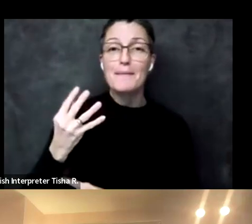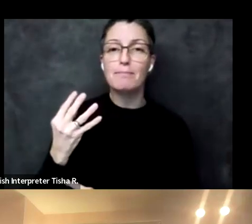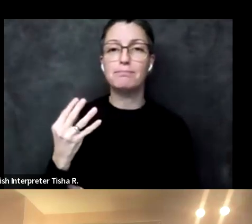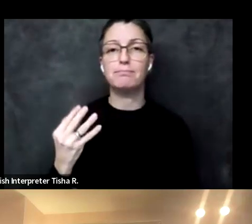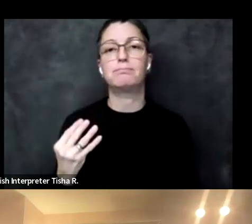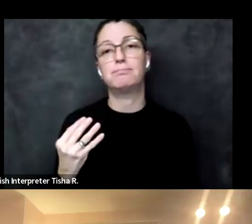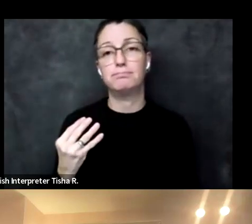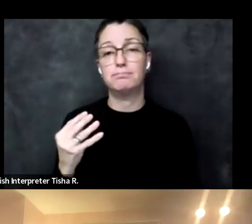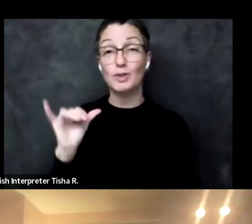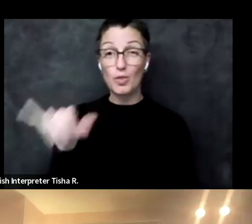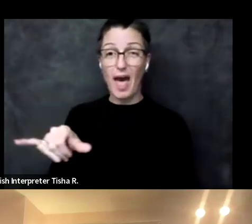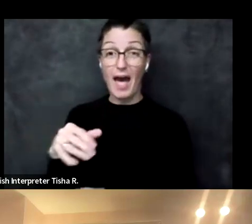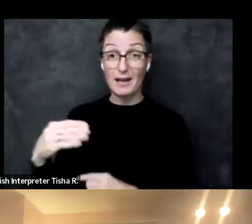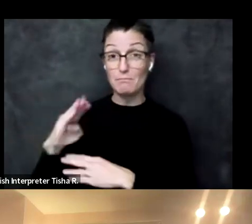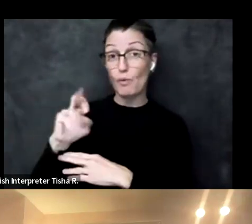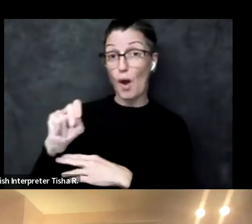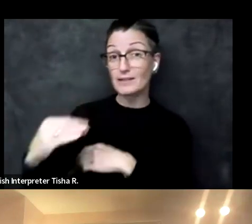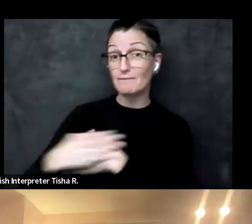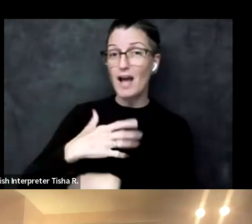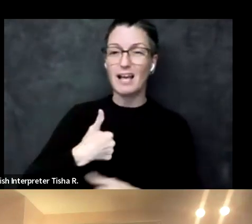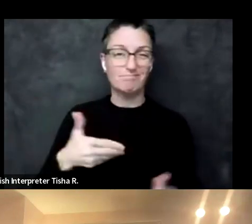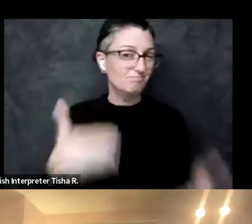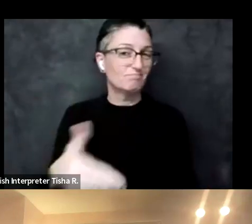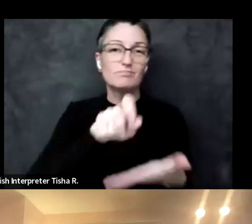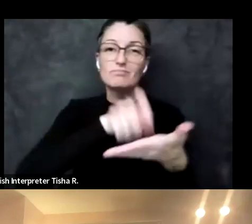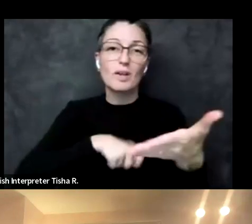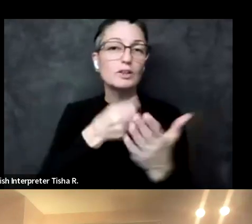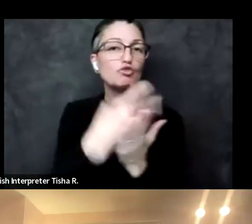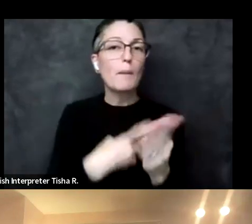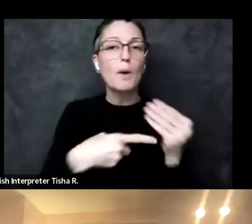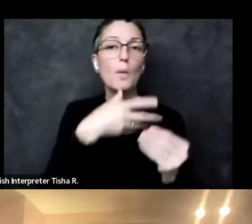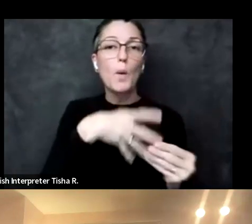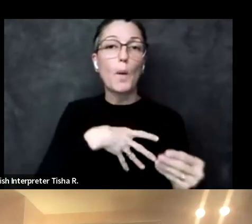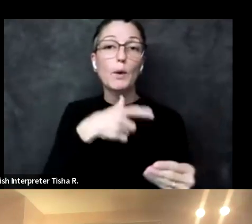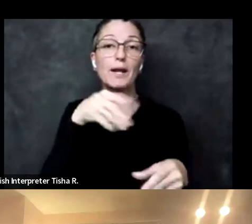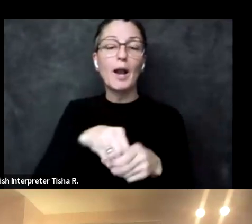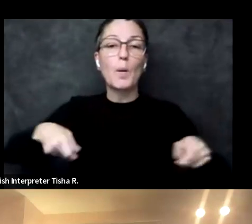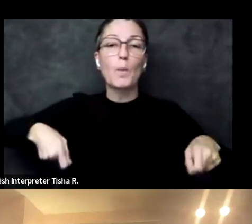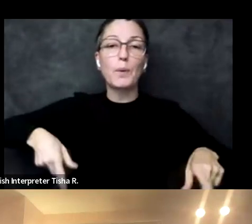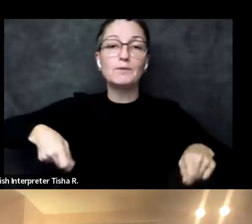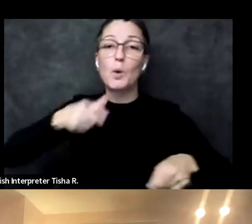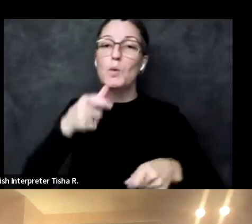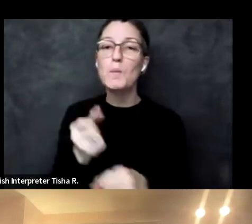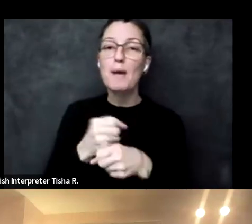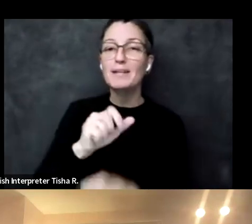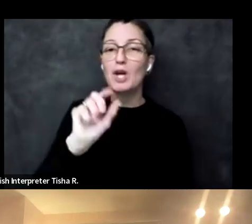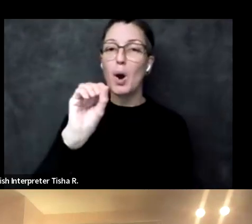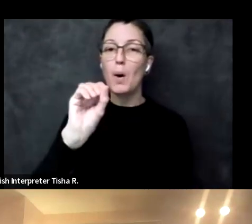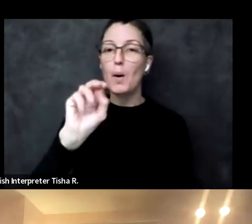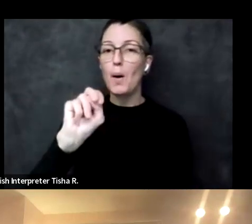a script about, a woman in a wheelchair who gets an OnlyFans account. OnlyFans is spelled